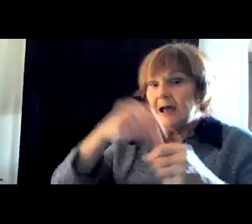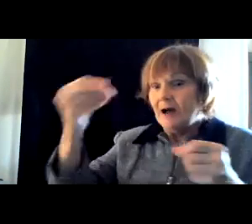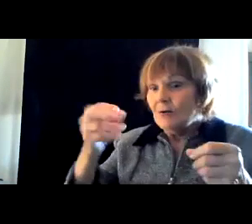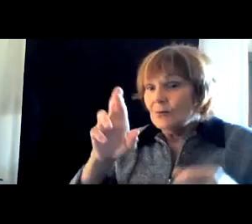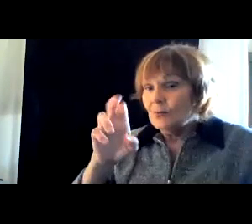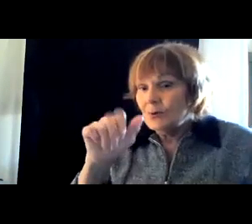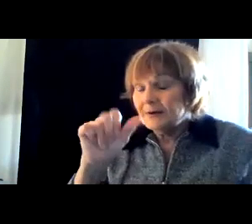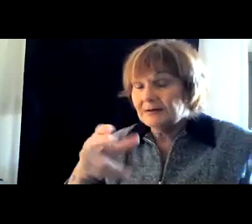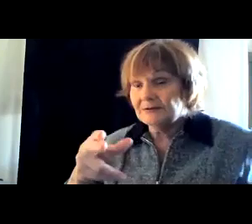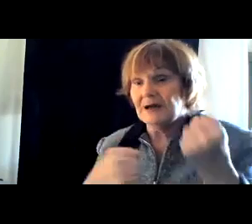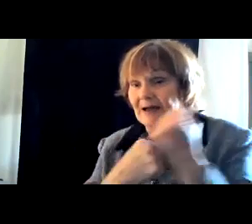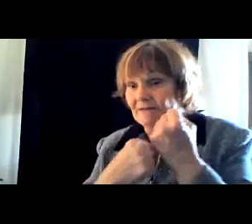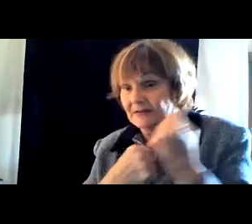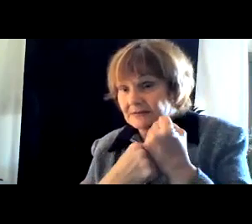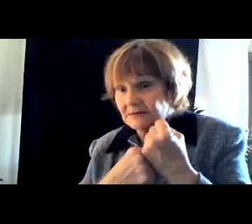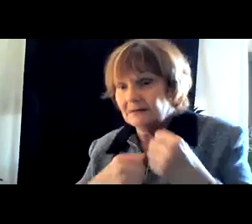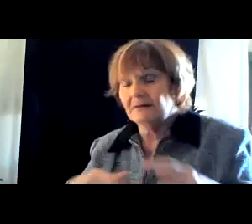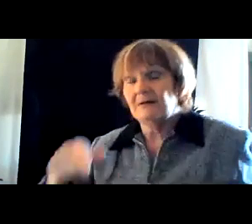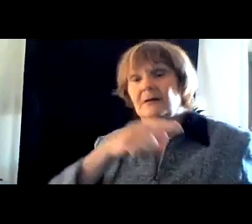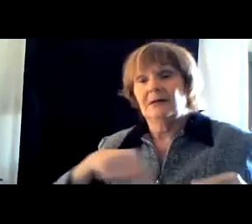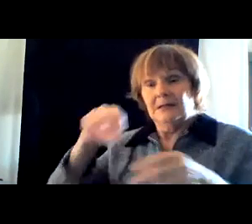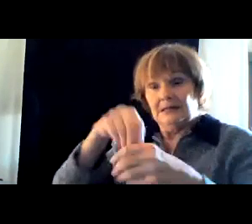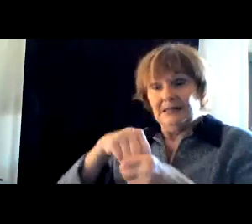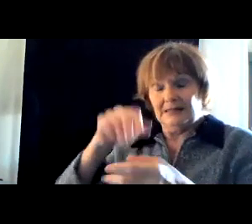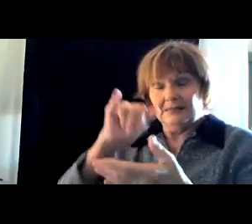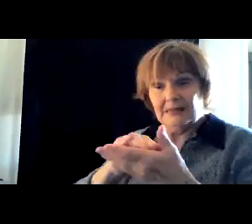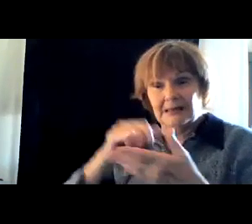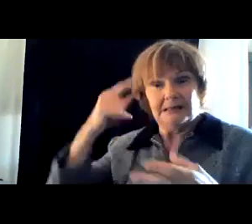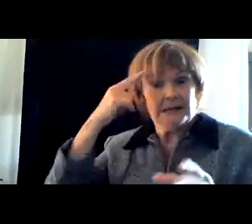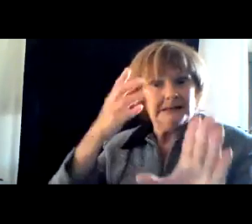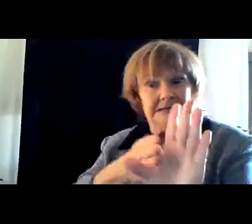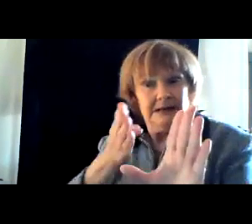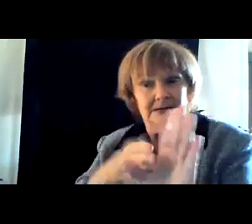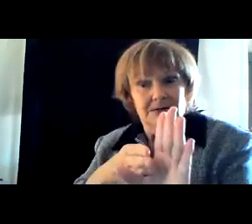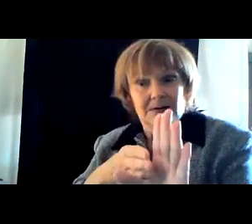advocates in MAD Pride Movement, Psychiatric Survivors Movement, undocumented folks